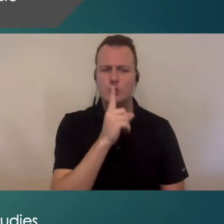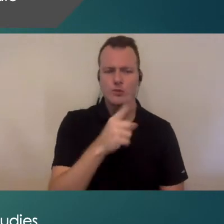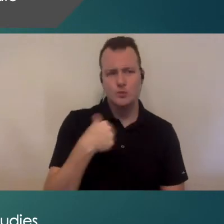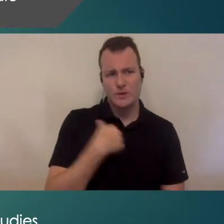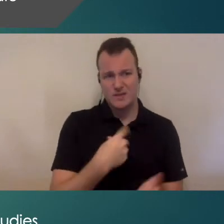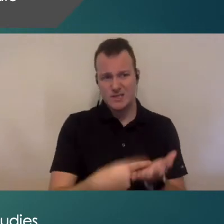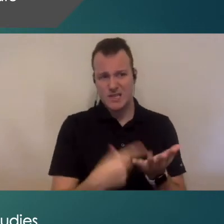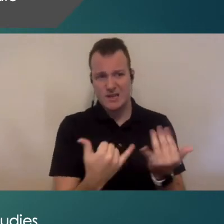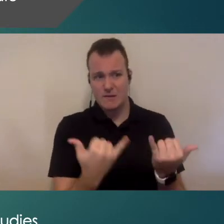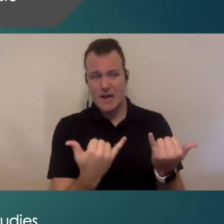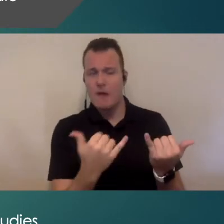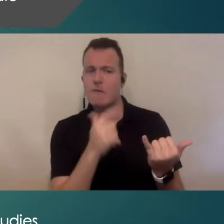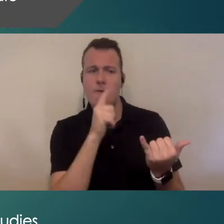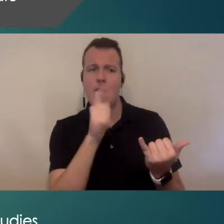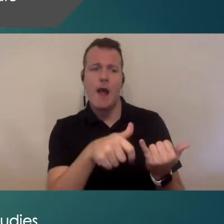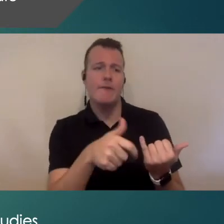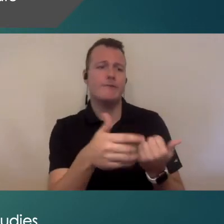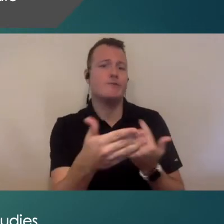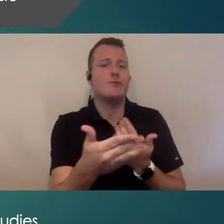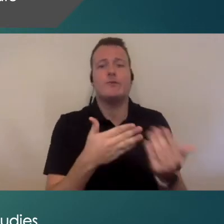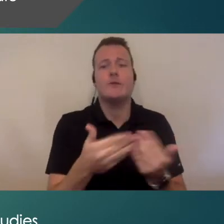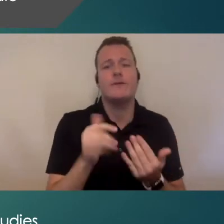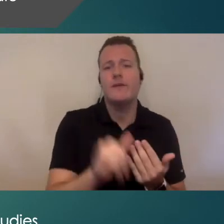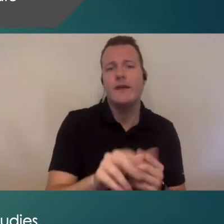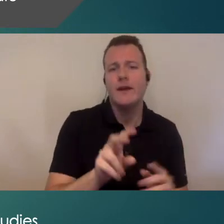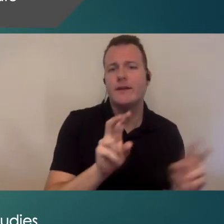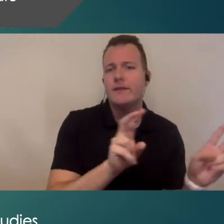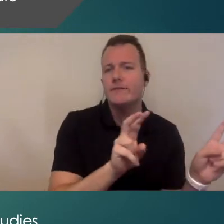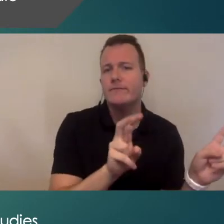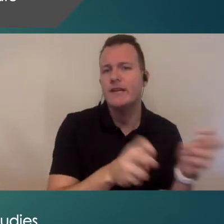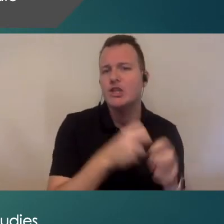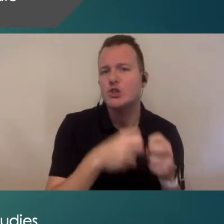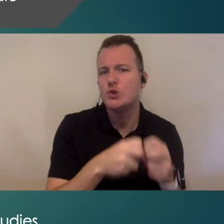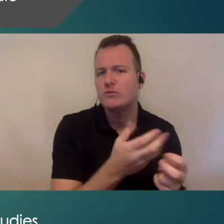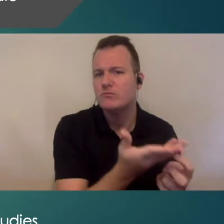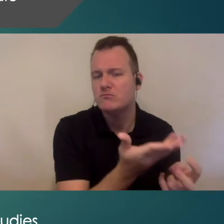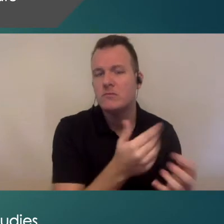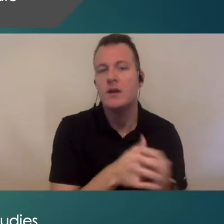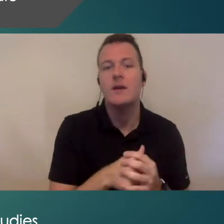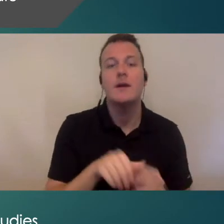through right now' because of whatever that issue might be. But you do need to